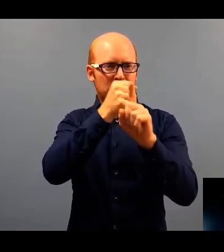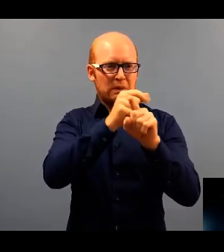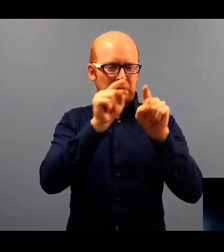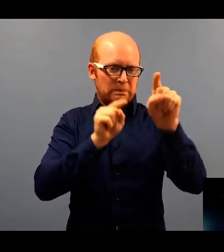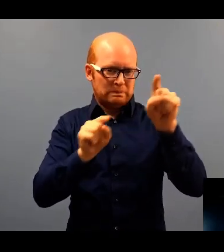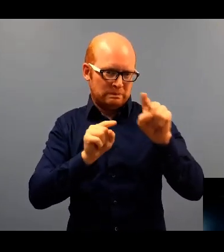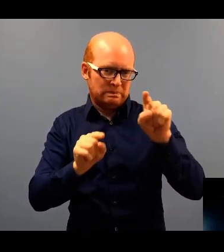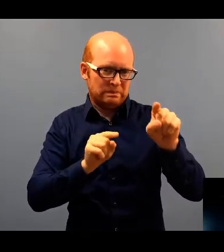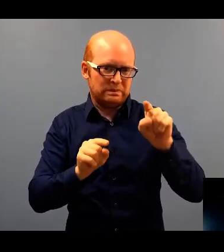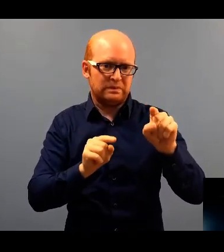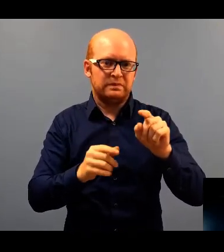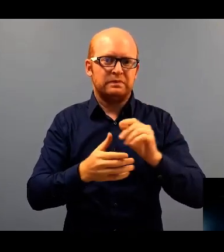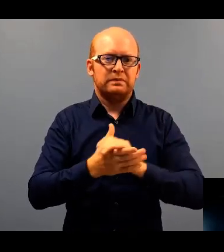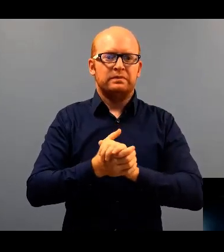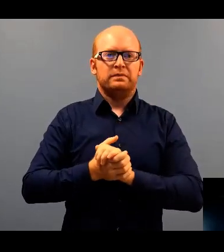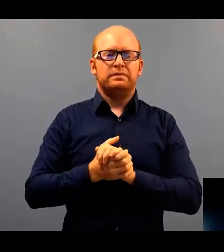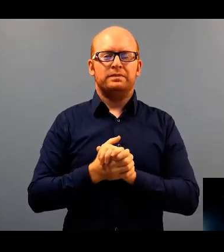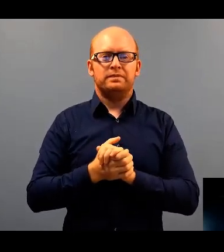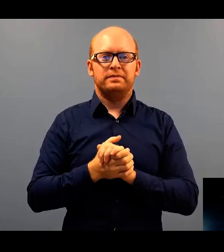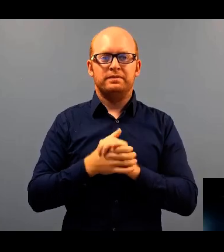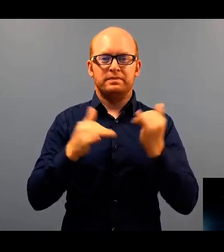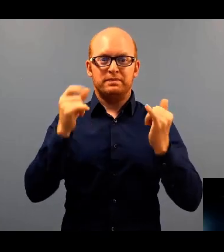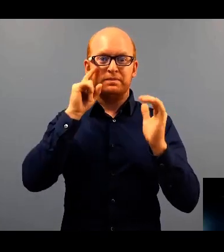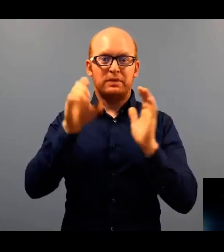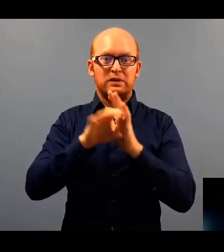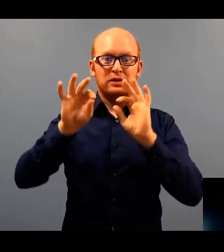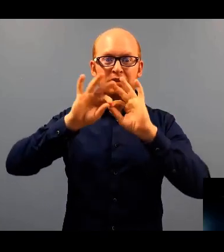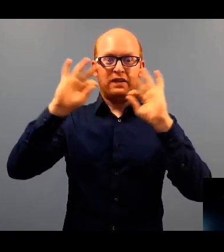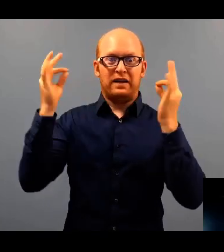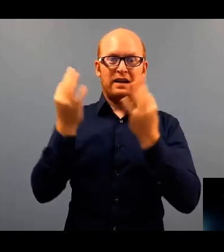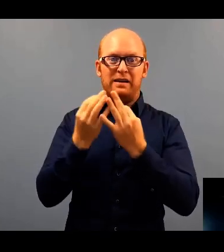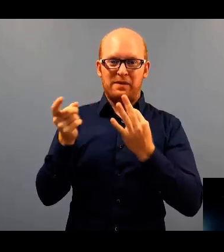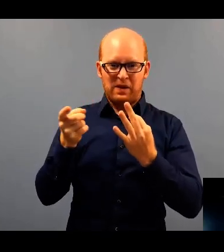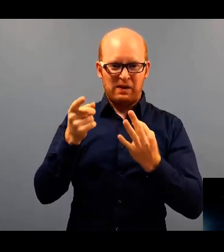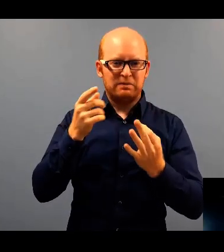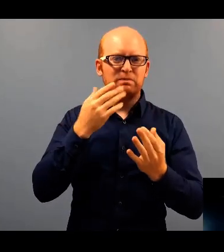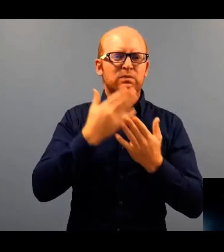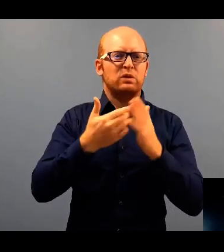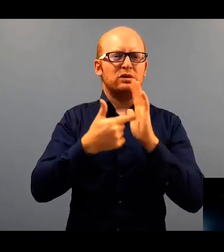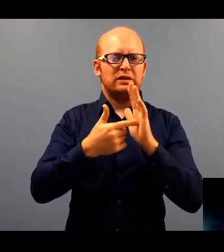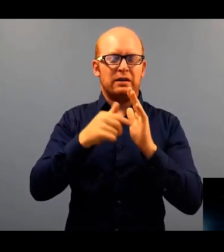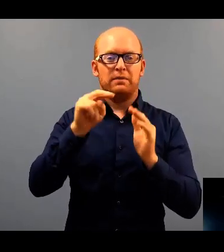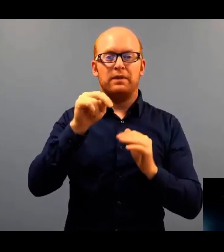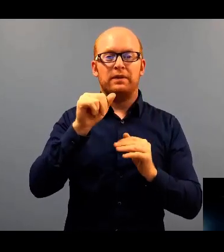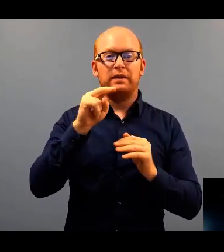are typically not affected. This family is a great example.